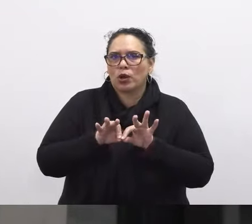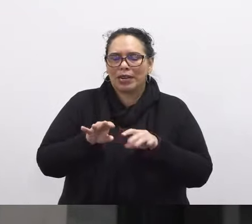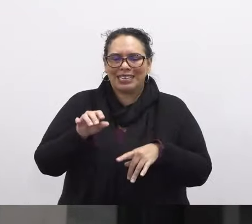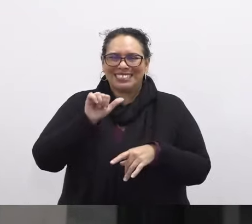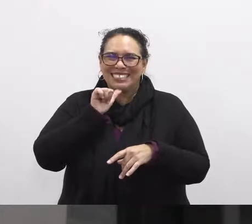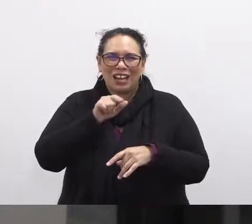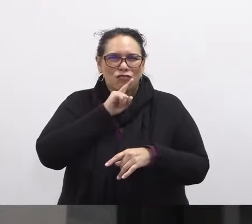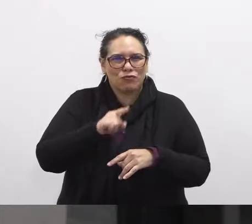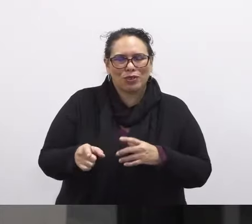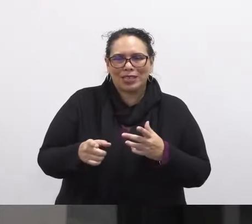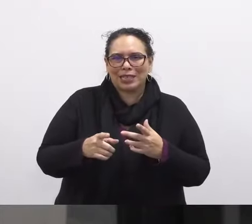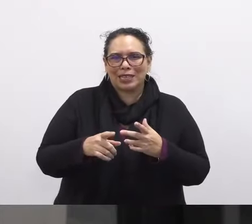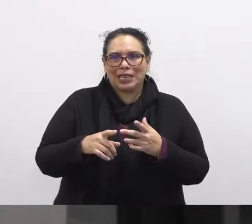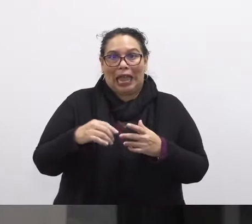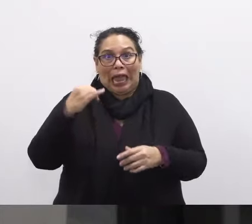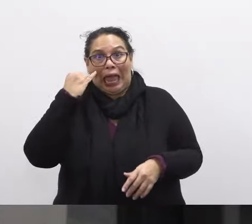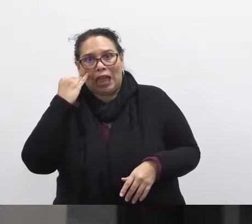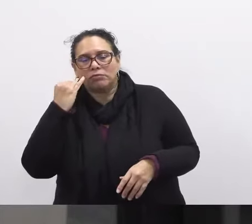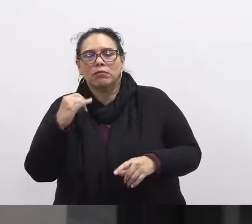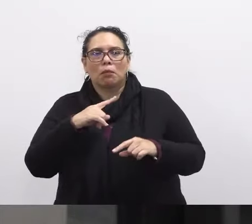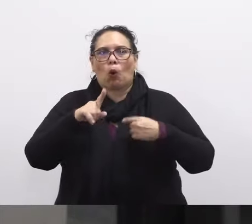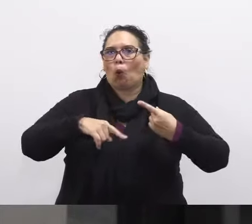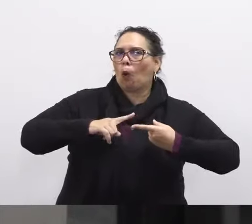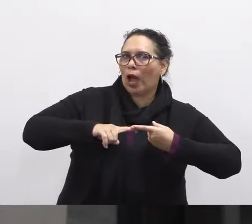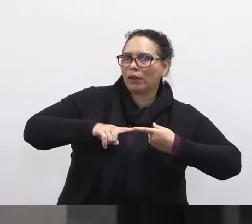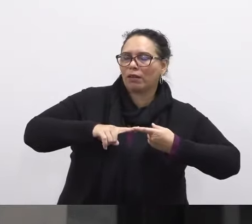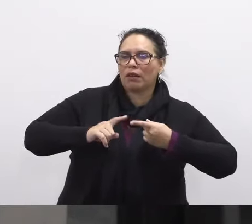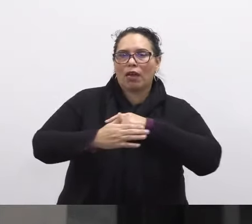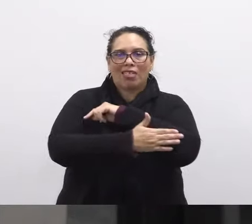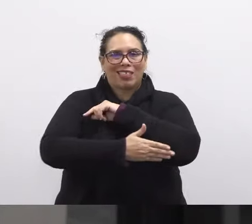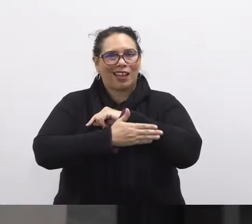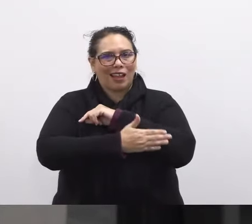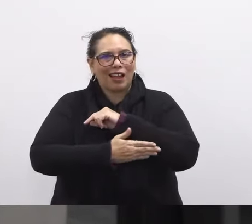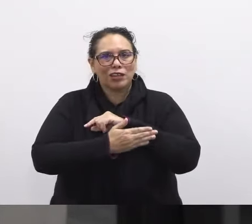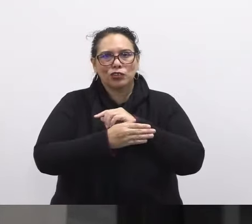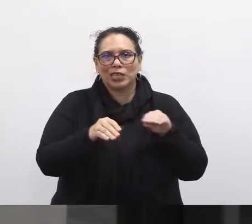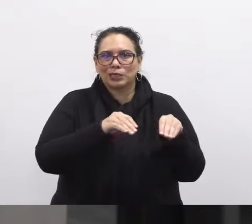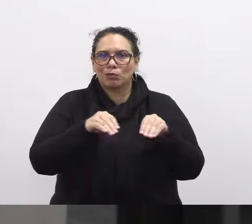The country is moving inexorably to green electricity grid.